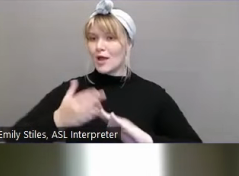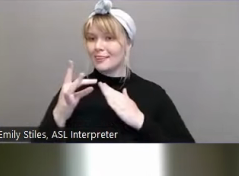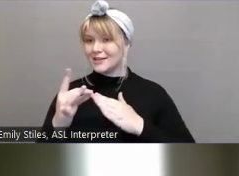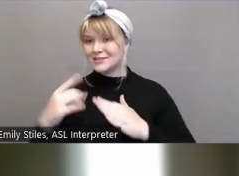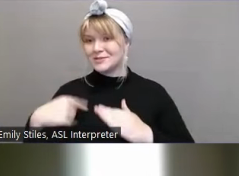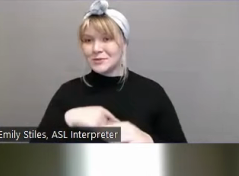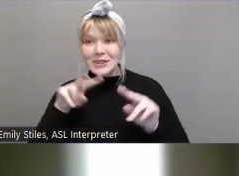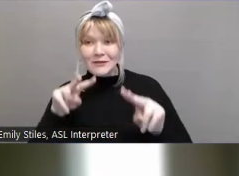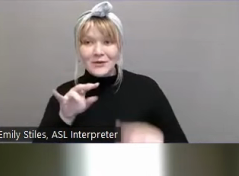Next slide please.